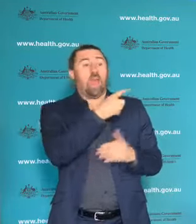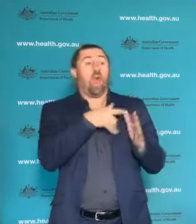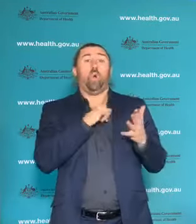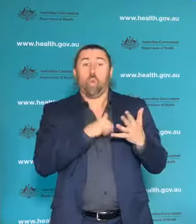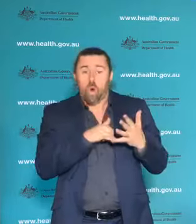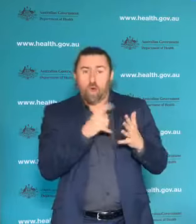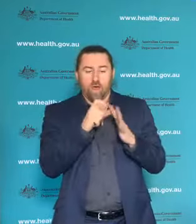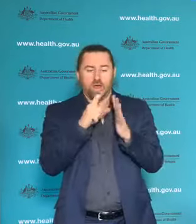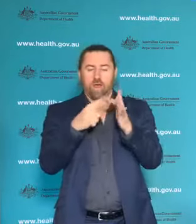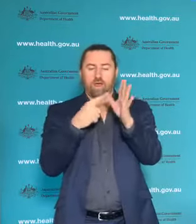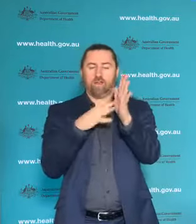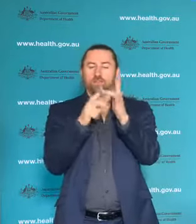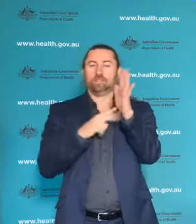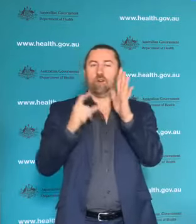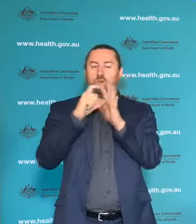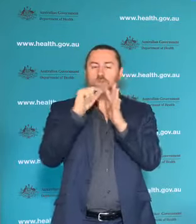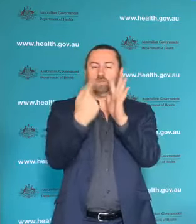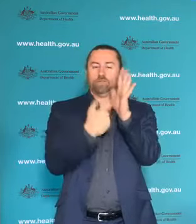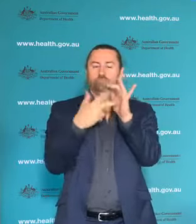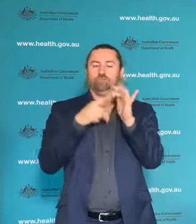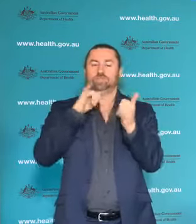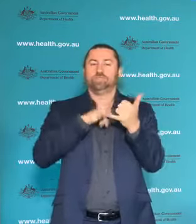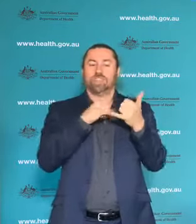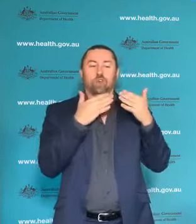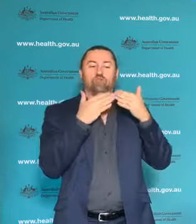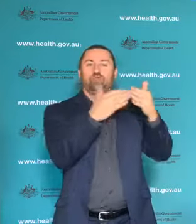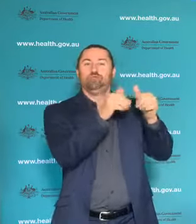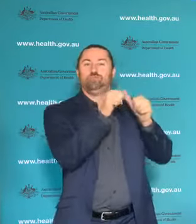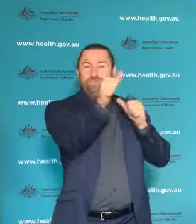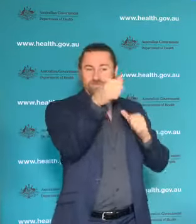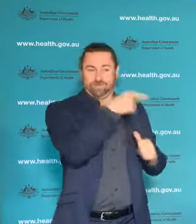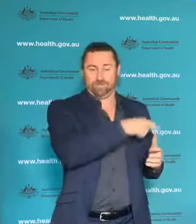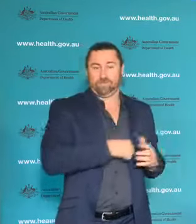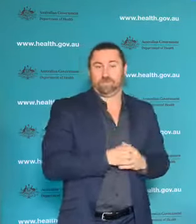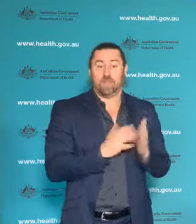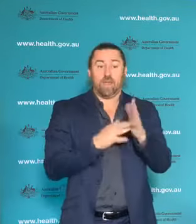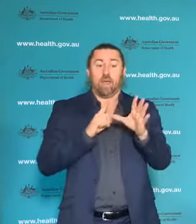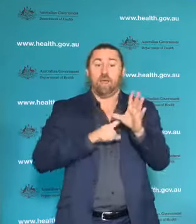Diamond Princess Cruise ship. On May the 19th Mrs Alice Bacon,